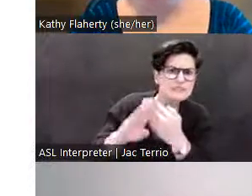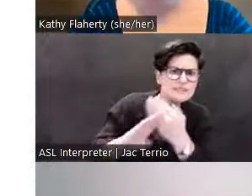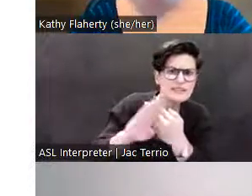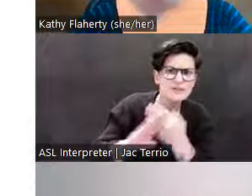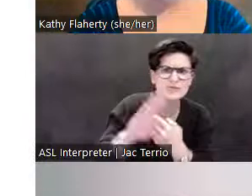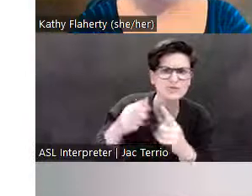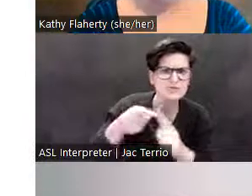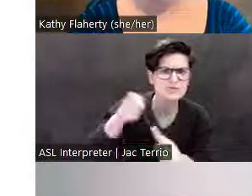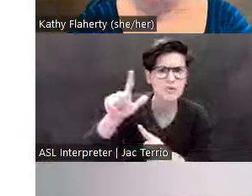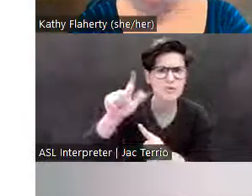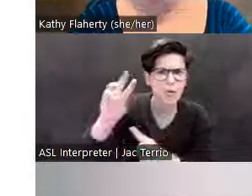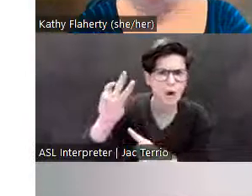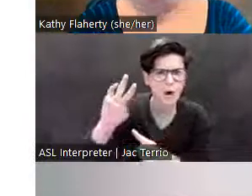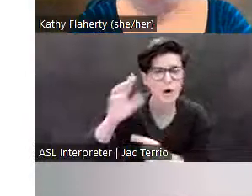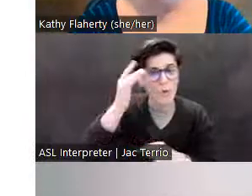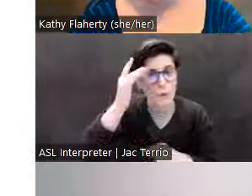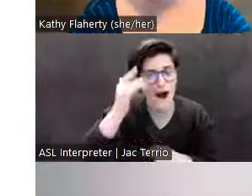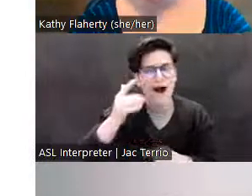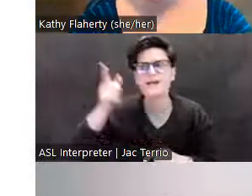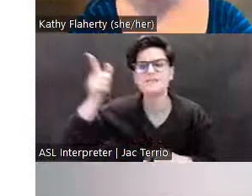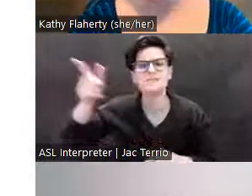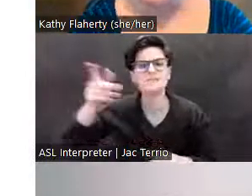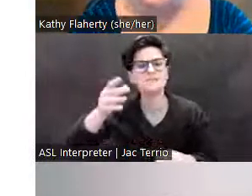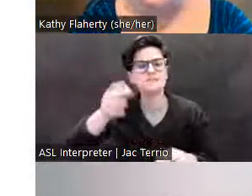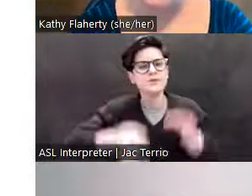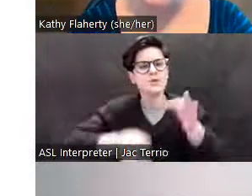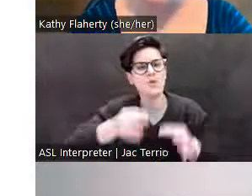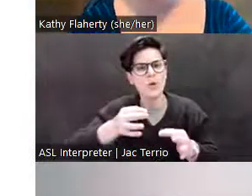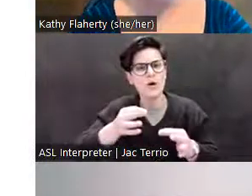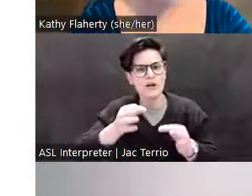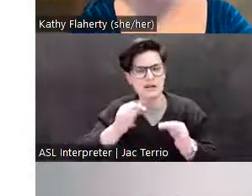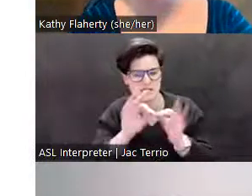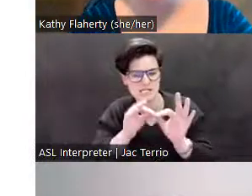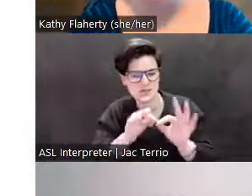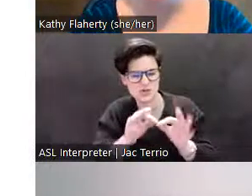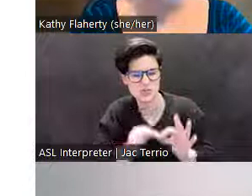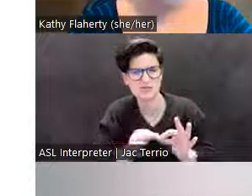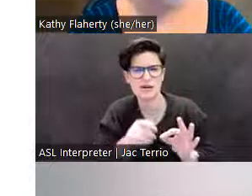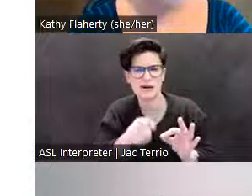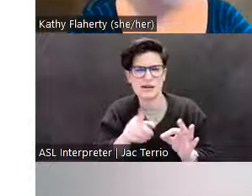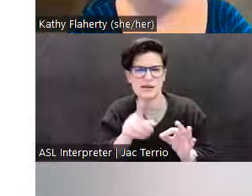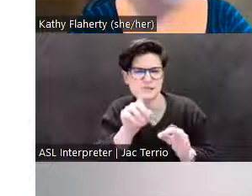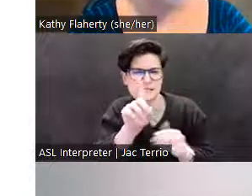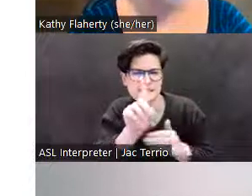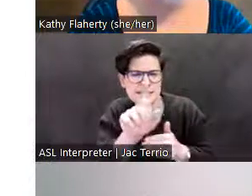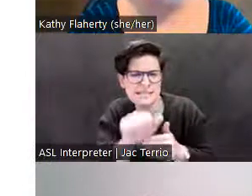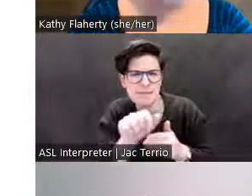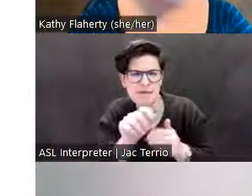15:21:40 And so what would happen is that the people who brought these cases called the plaintiffs? 15:21:45 They they were losing because the